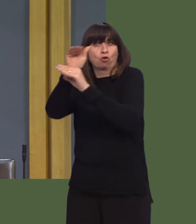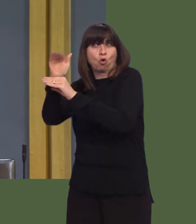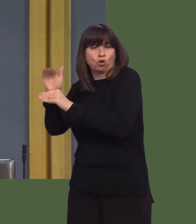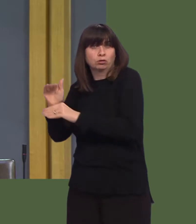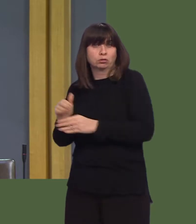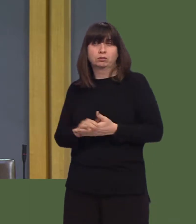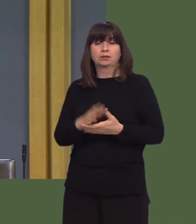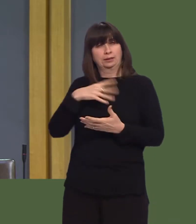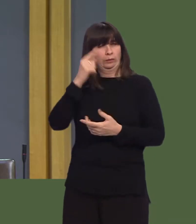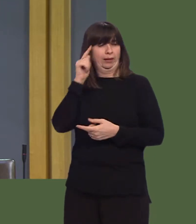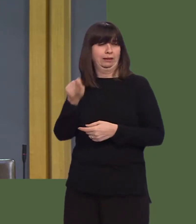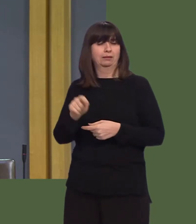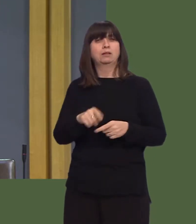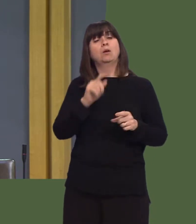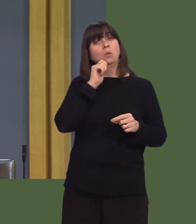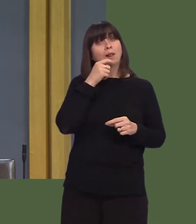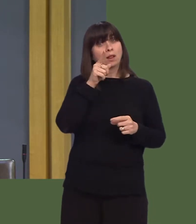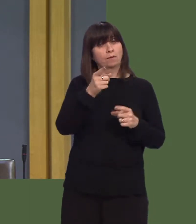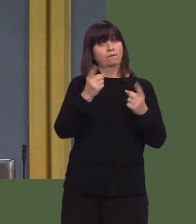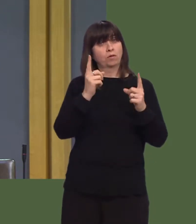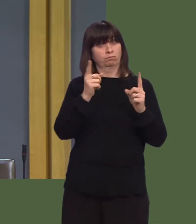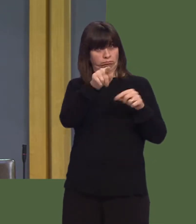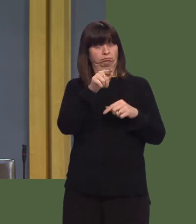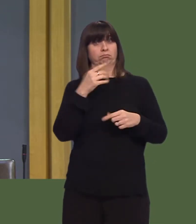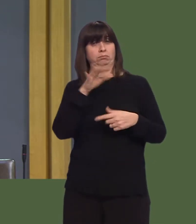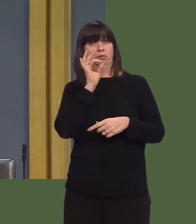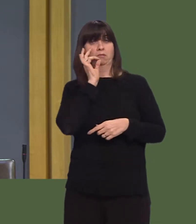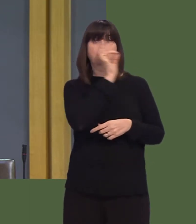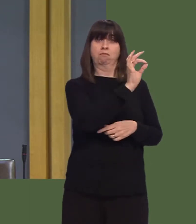And, secondly, will he ask his officials to look into the possibility of a Welsh Government